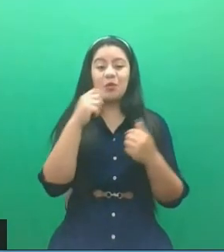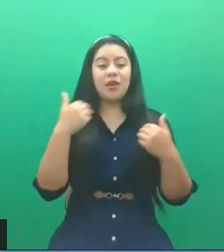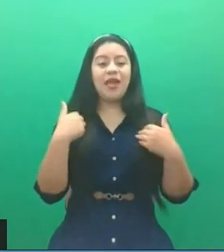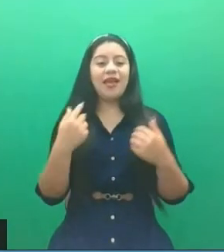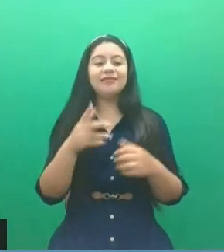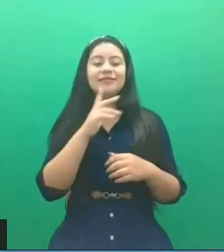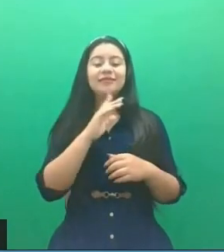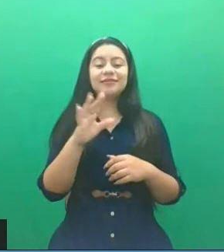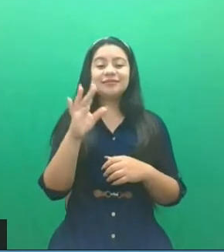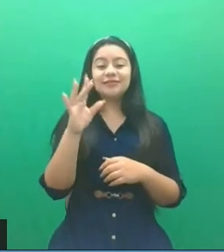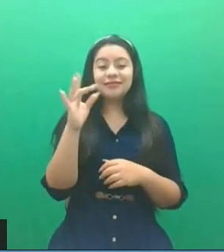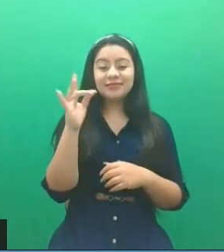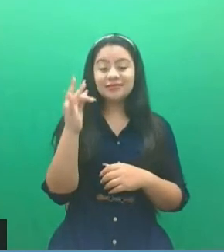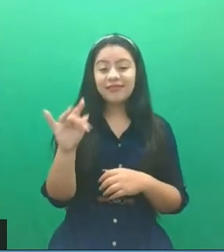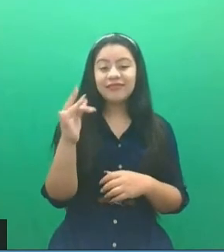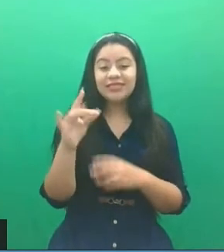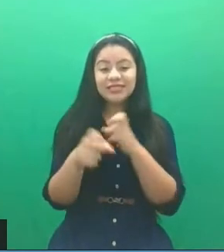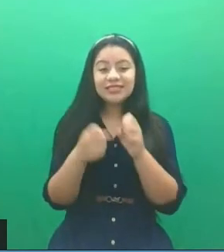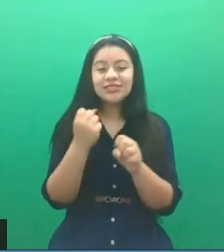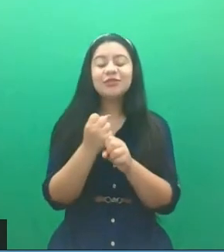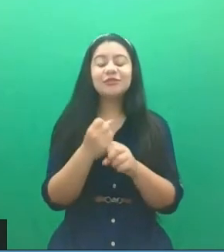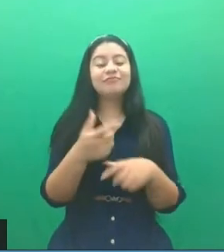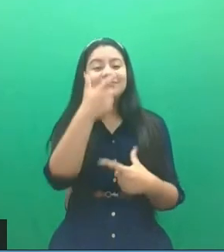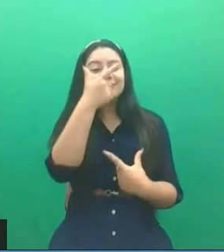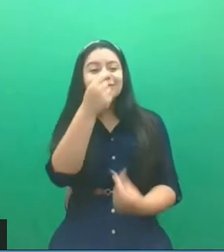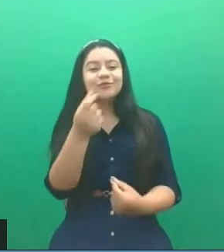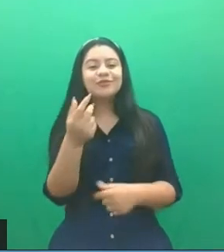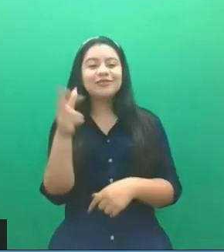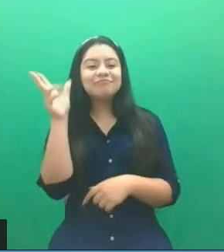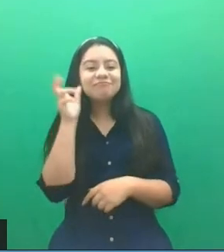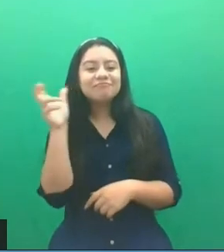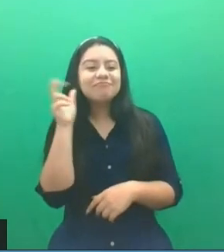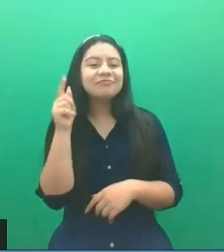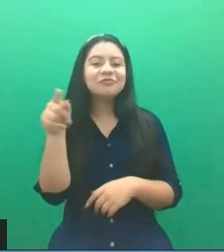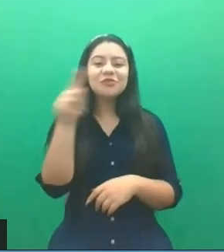world, it was really interesting for me to listen to what you were saying and think back on